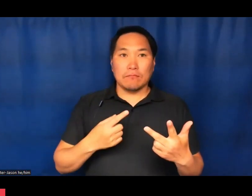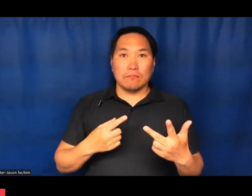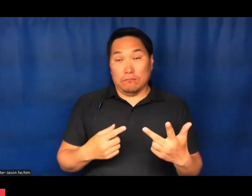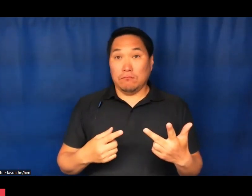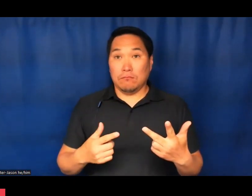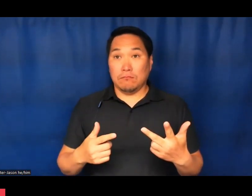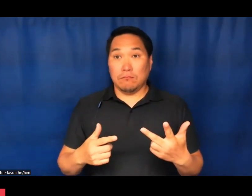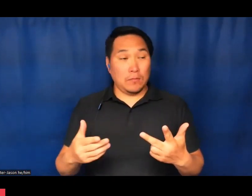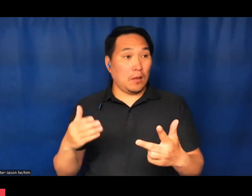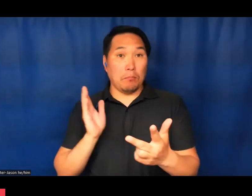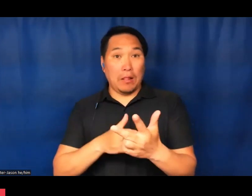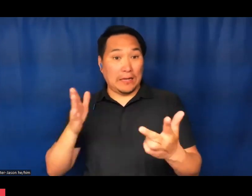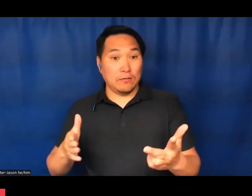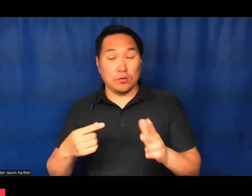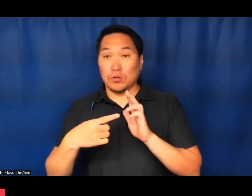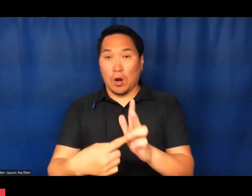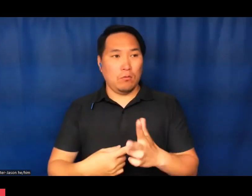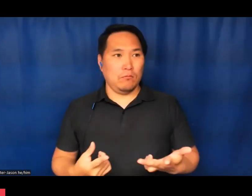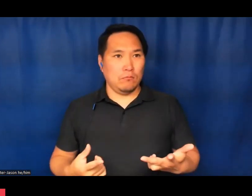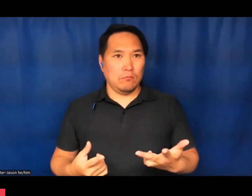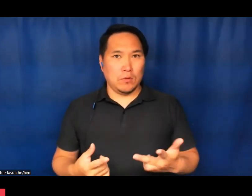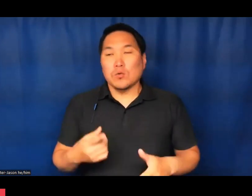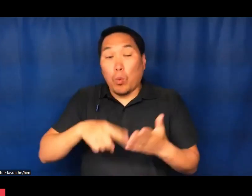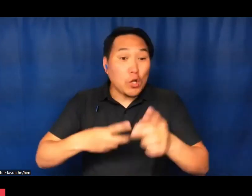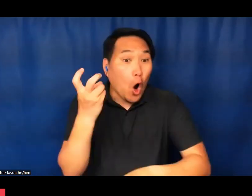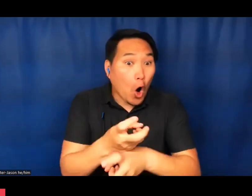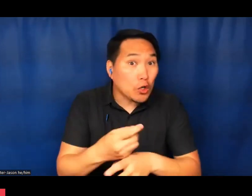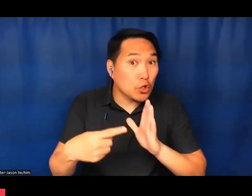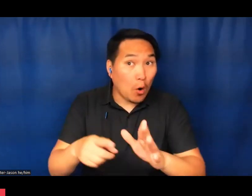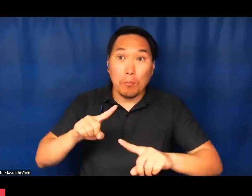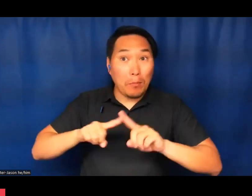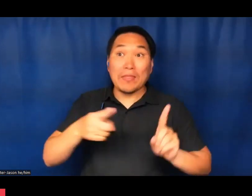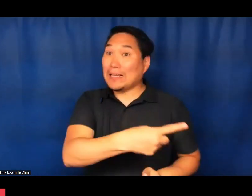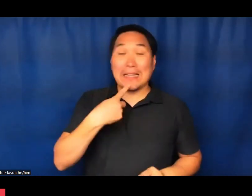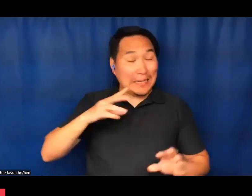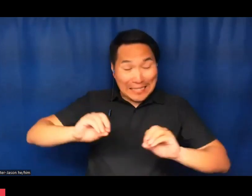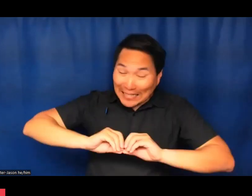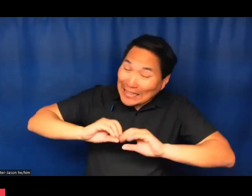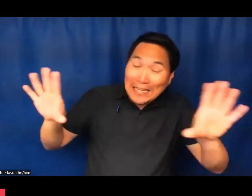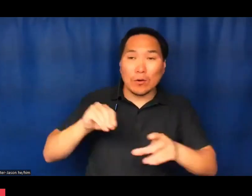Plaintiff has shown what's hard to show but it's clear and stark in Alabama, which is